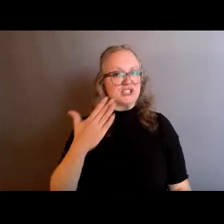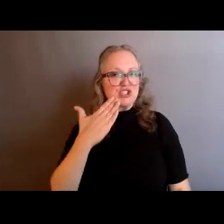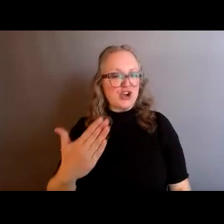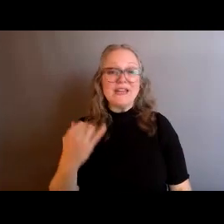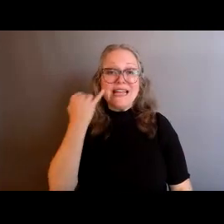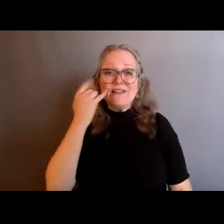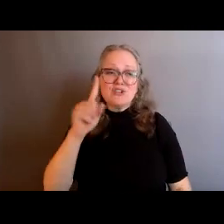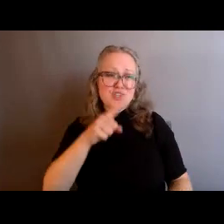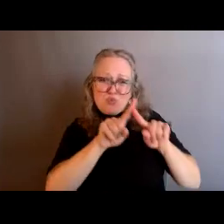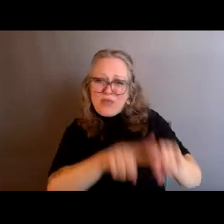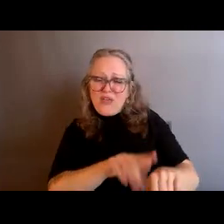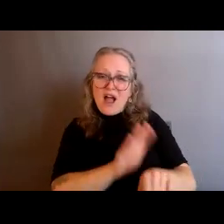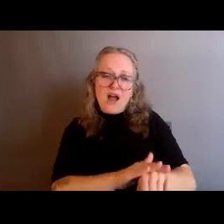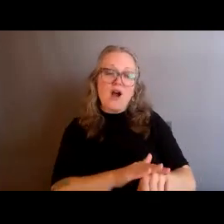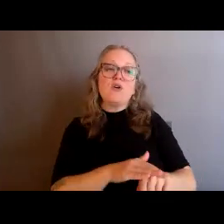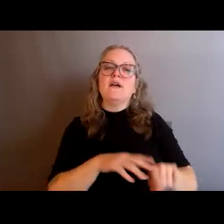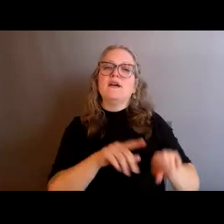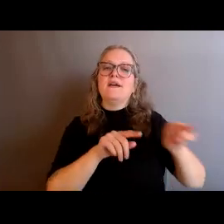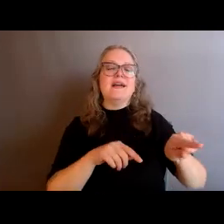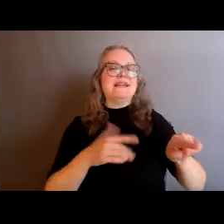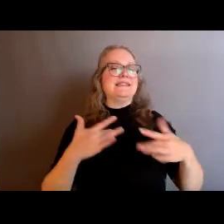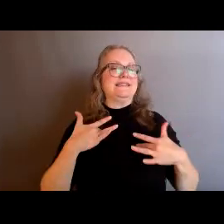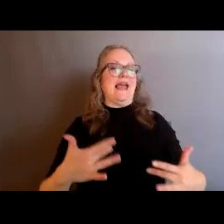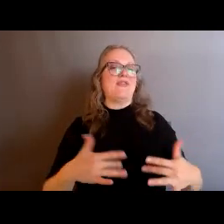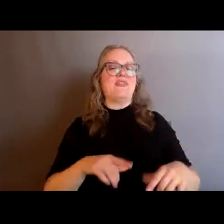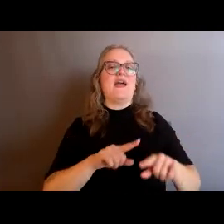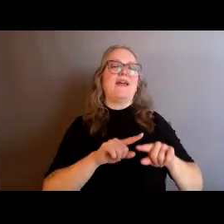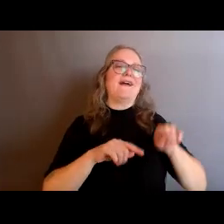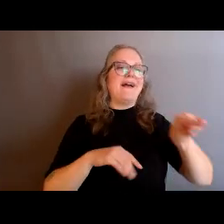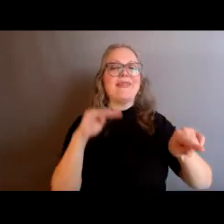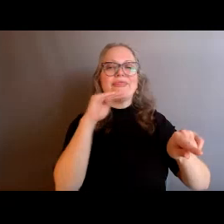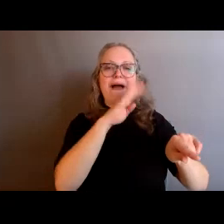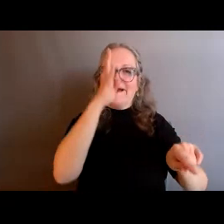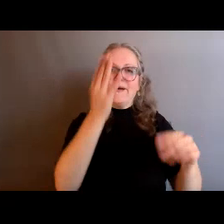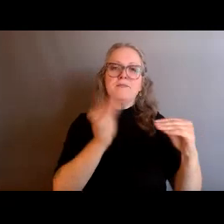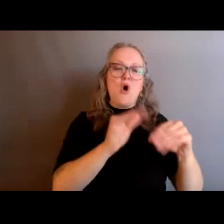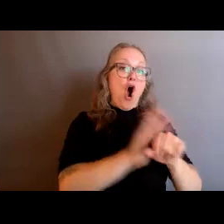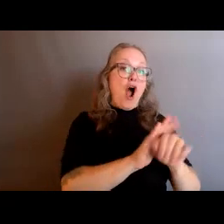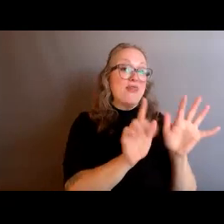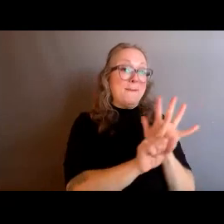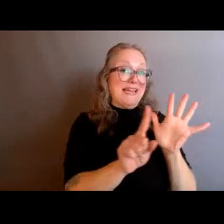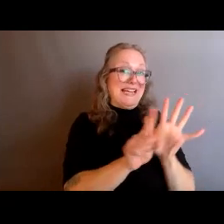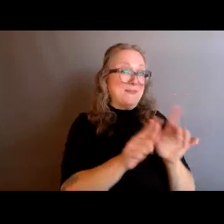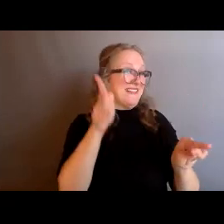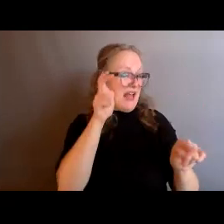They don't lie as much on speech as they do on the beeps. So this is just another way we catch people malingering or?